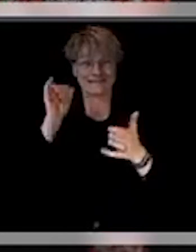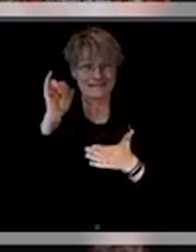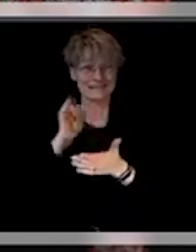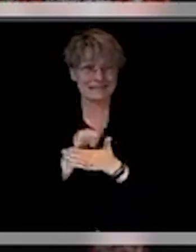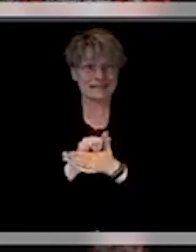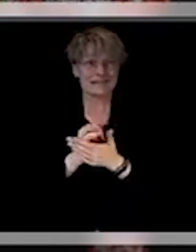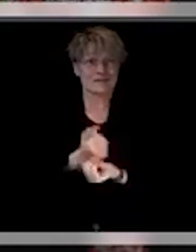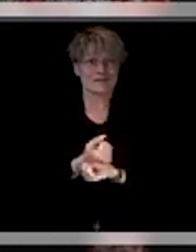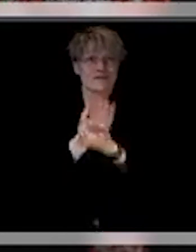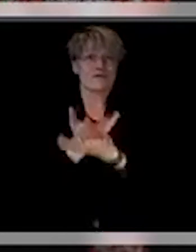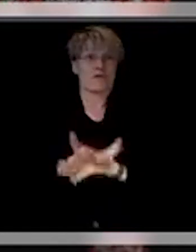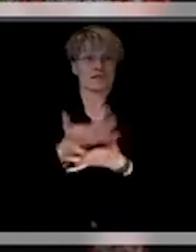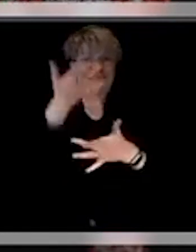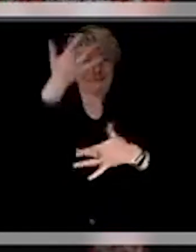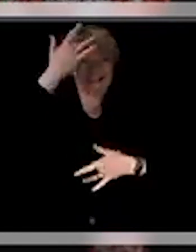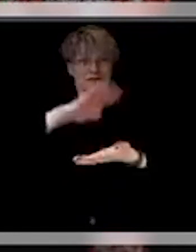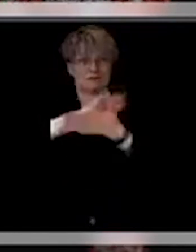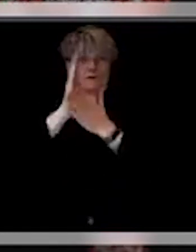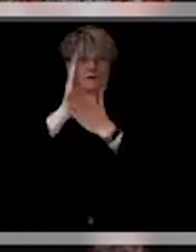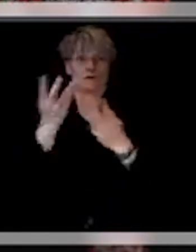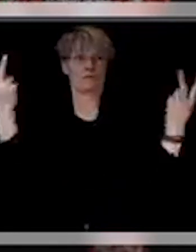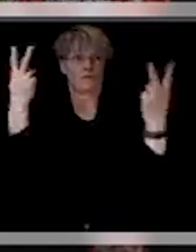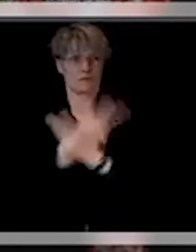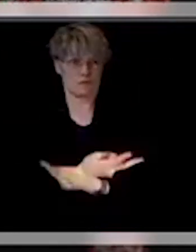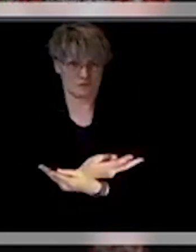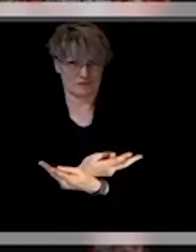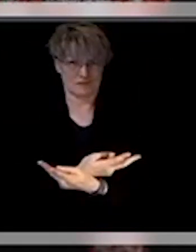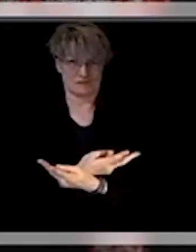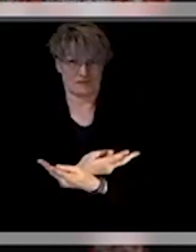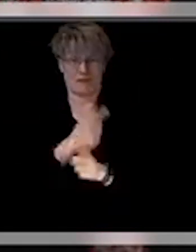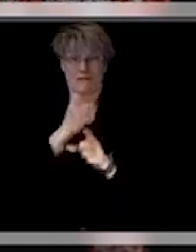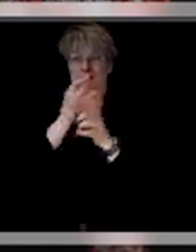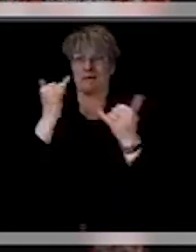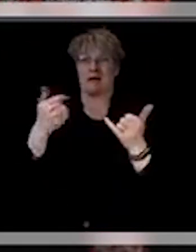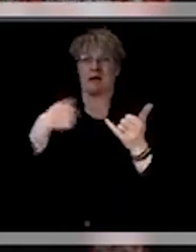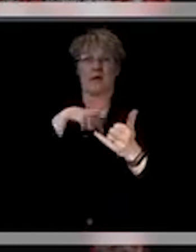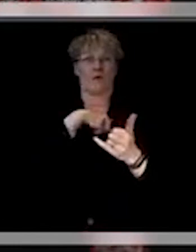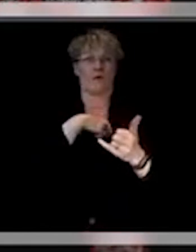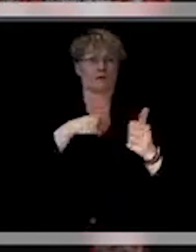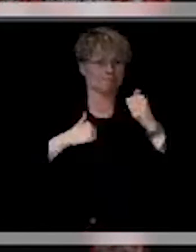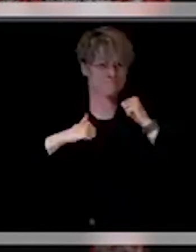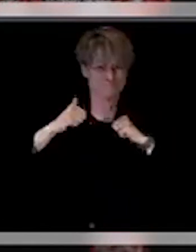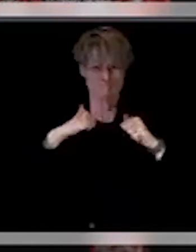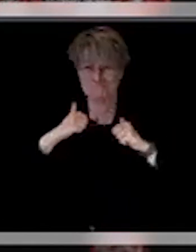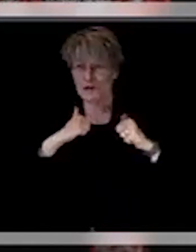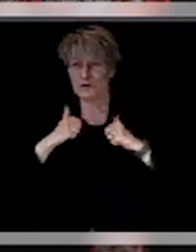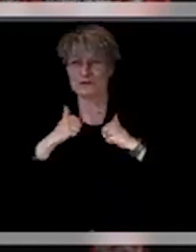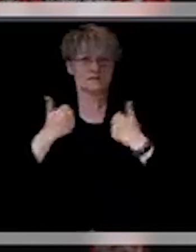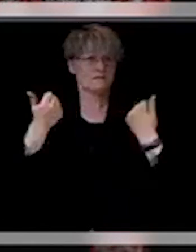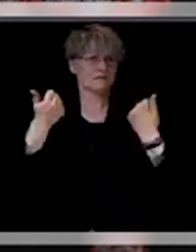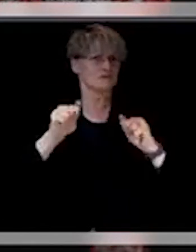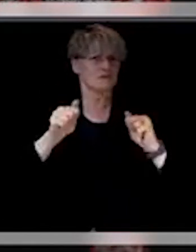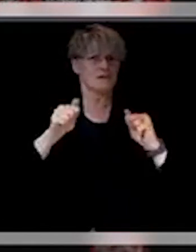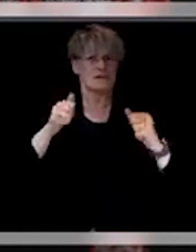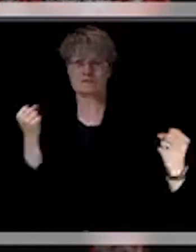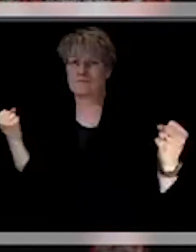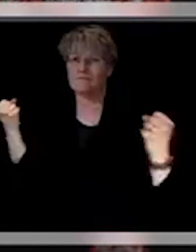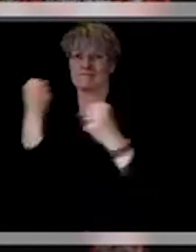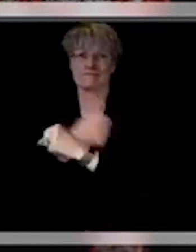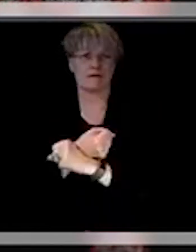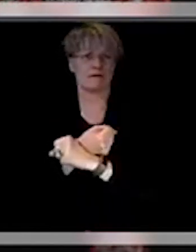containment activity going on every single day, seven days a week in this community an